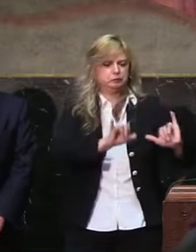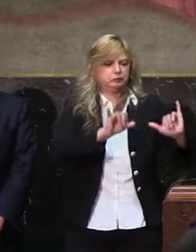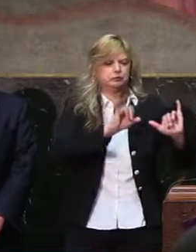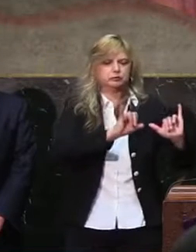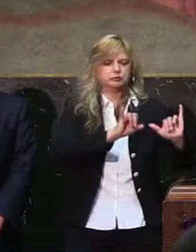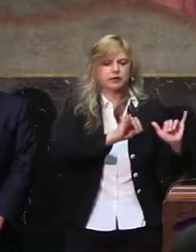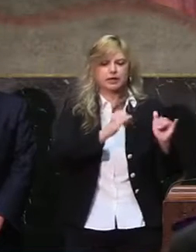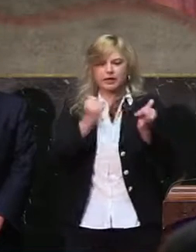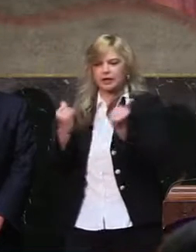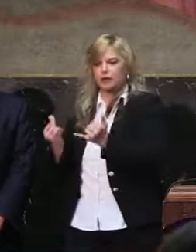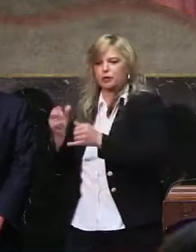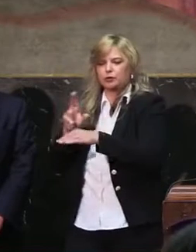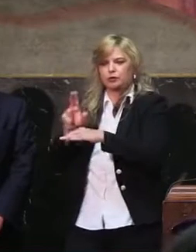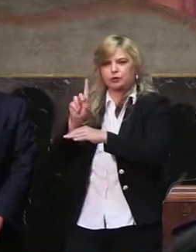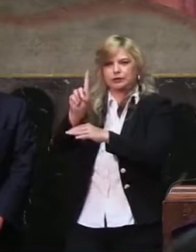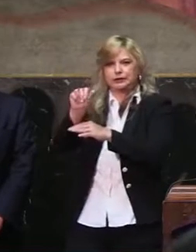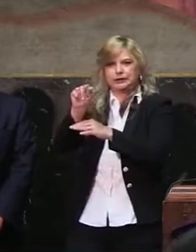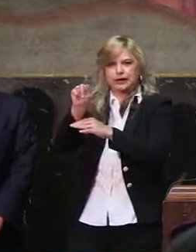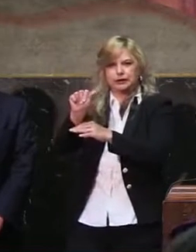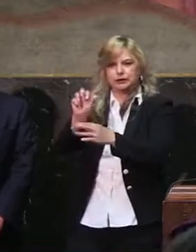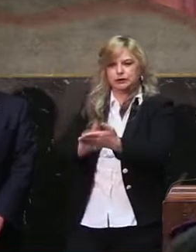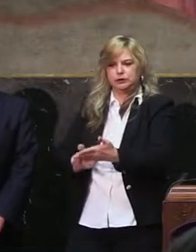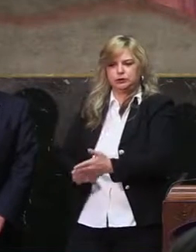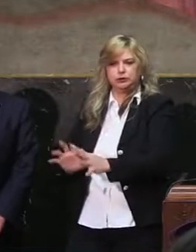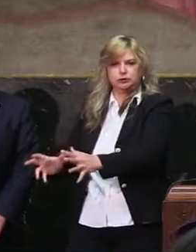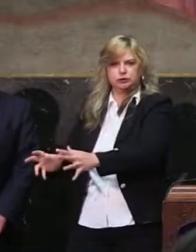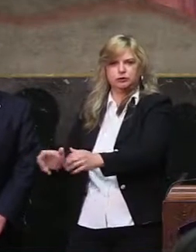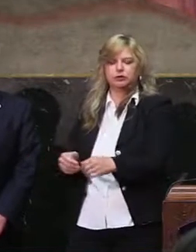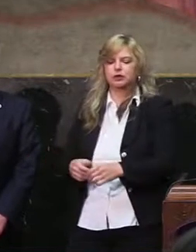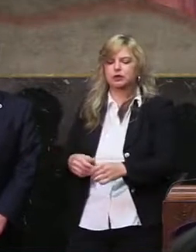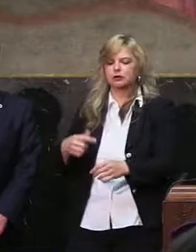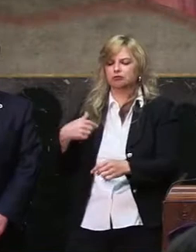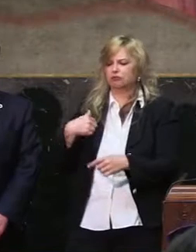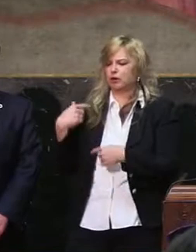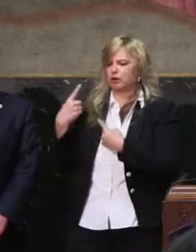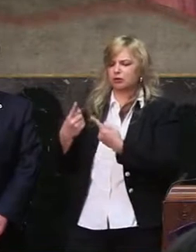the course of the last almost decade of service here this has been something